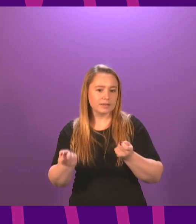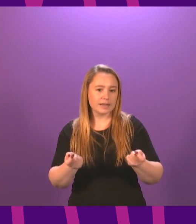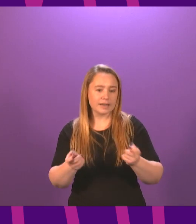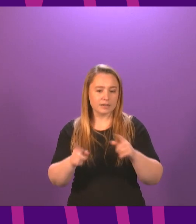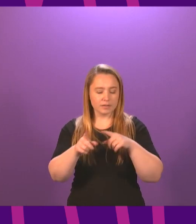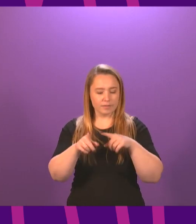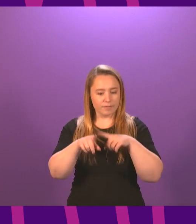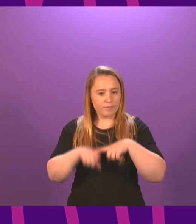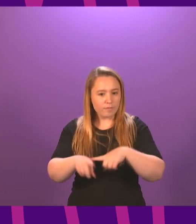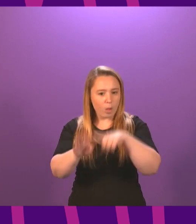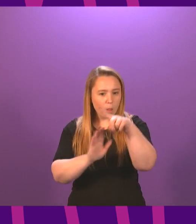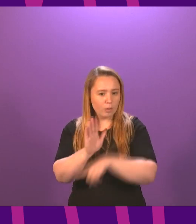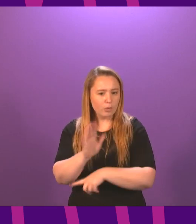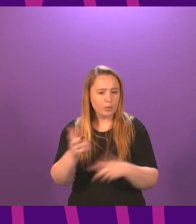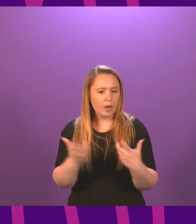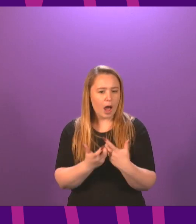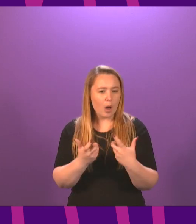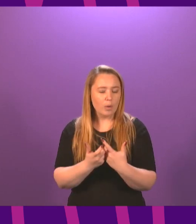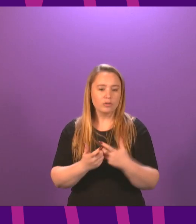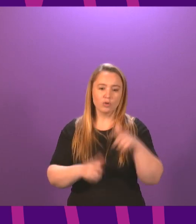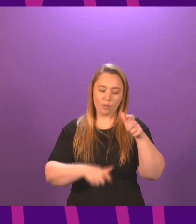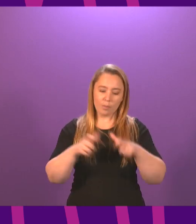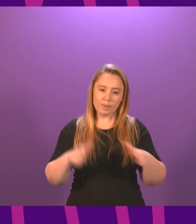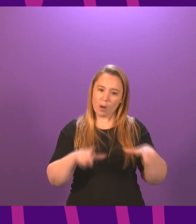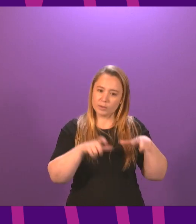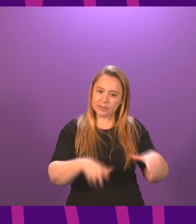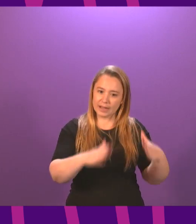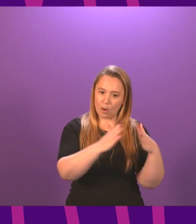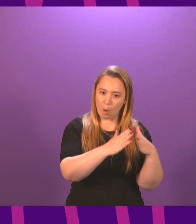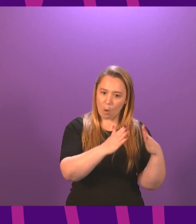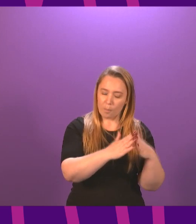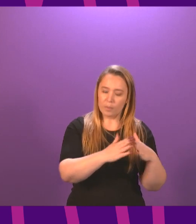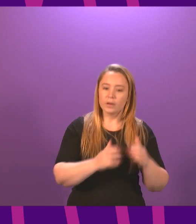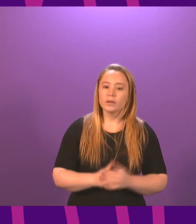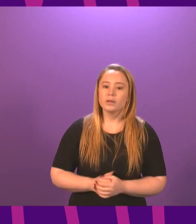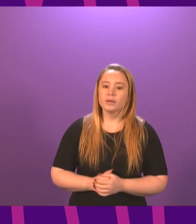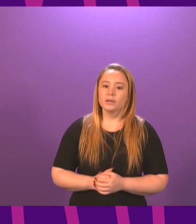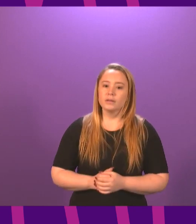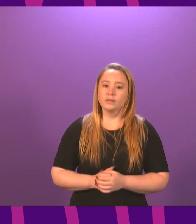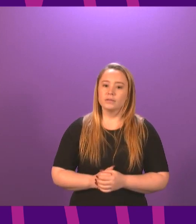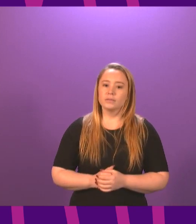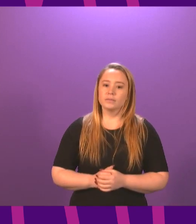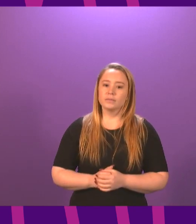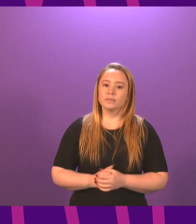will facilitate further compliance with the self-isolation rules and therefore help to